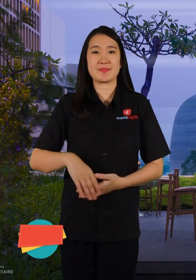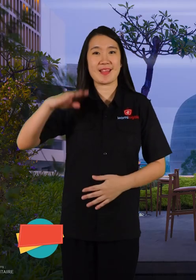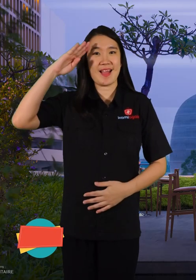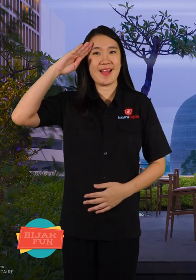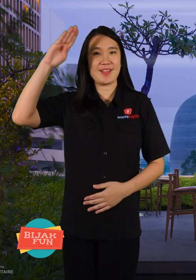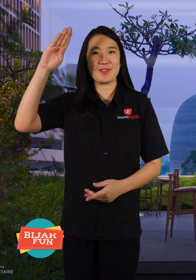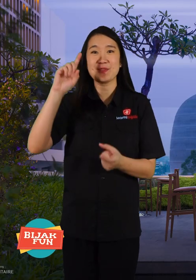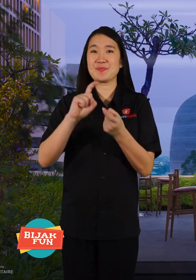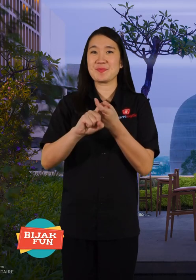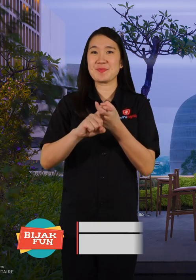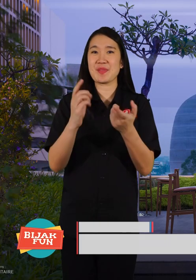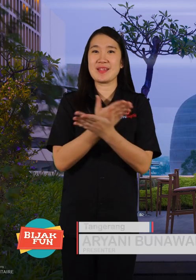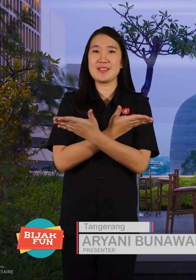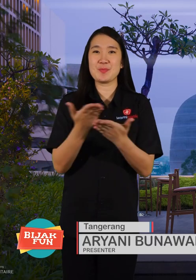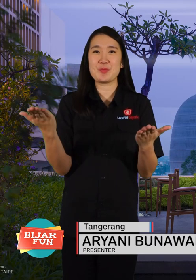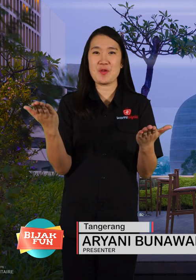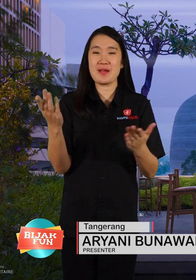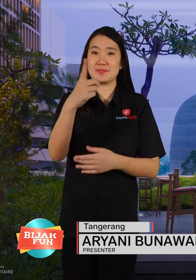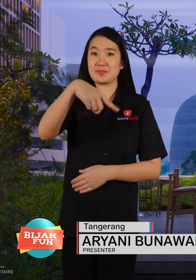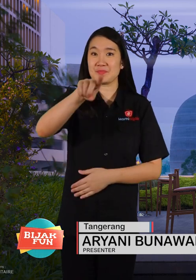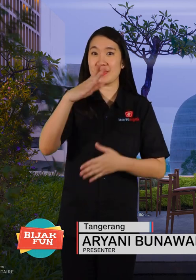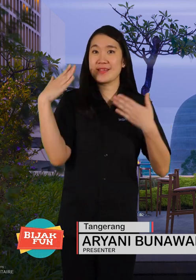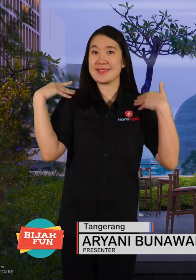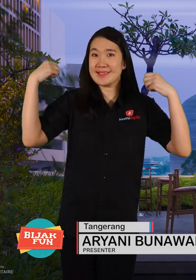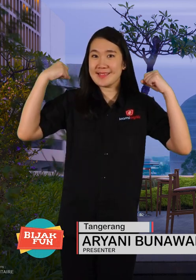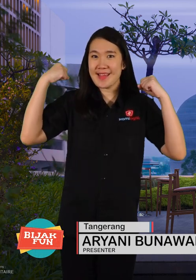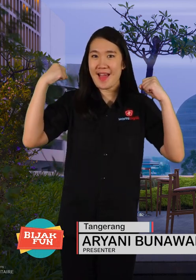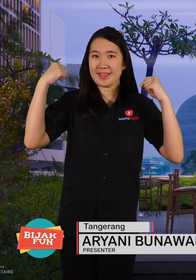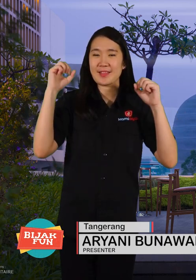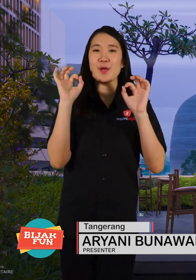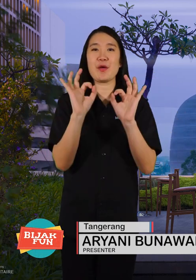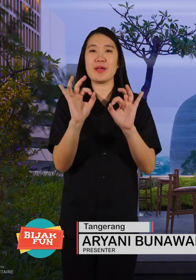Hello friends, are you all healthy?